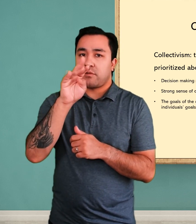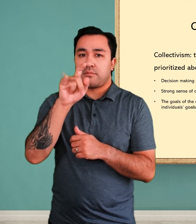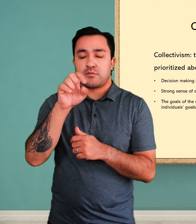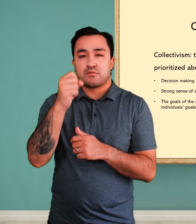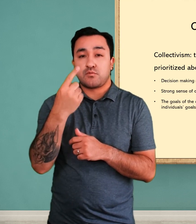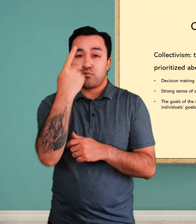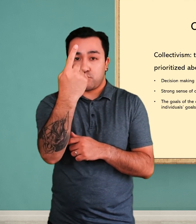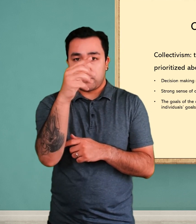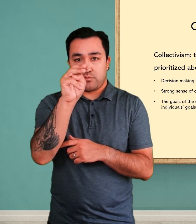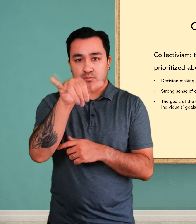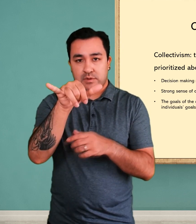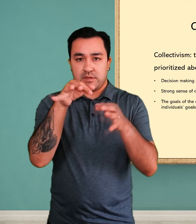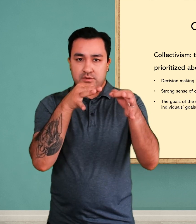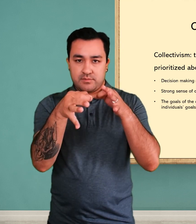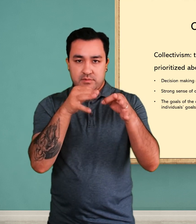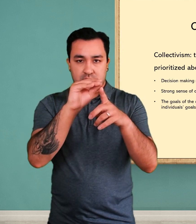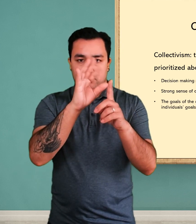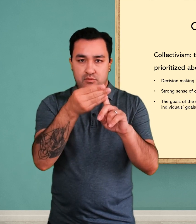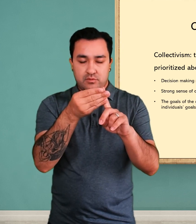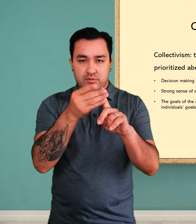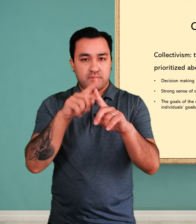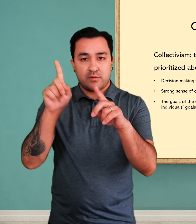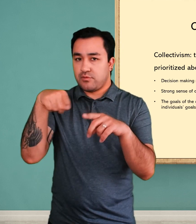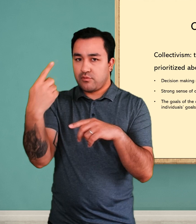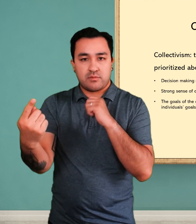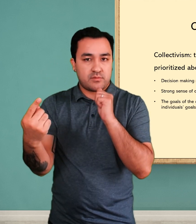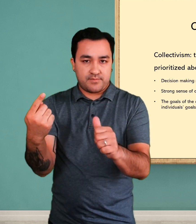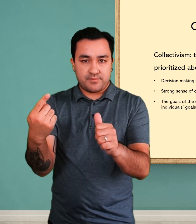Once we have determined a group is a culture we can see which way they lean.